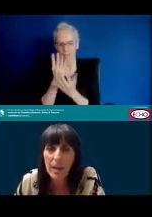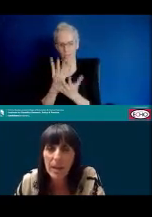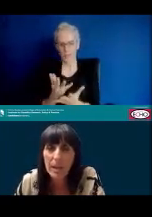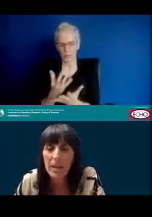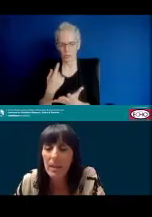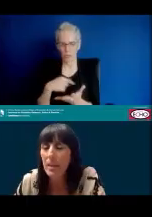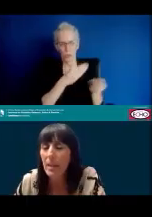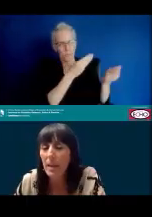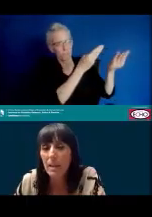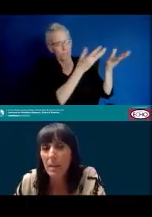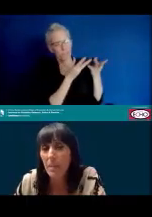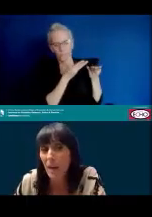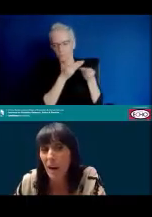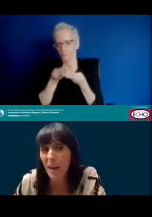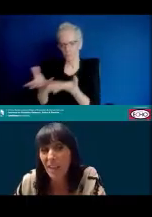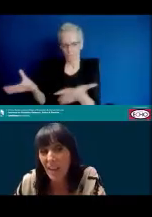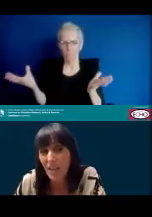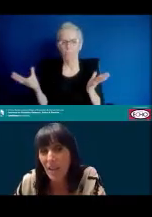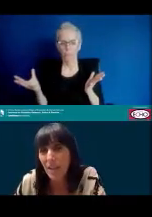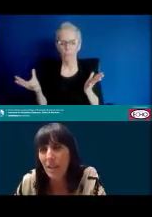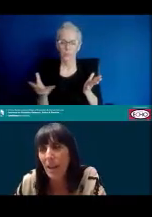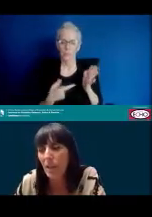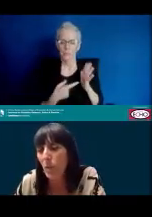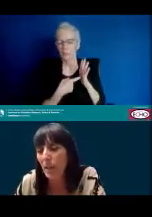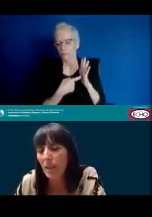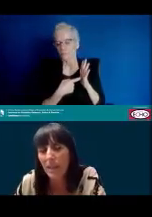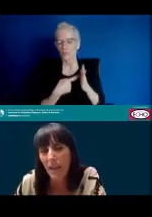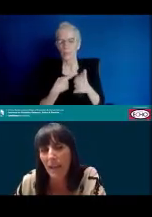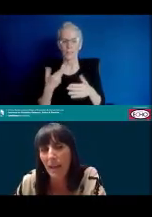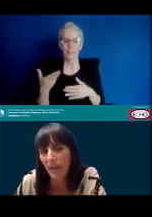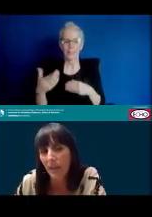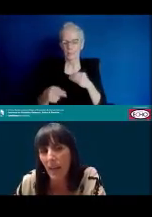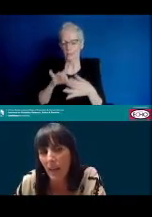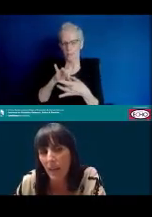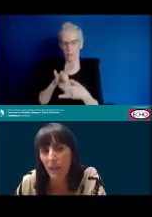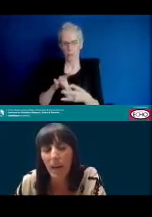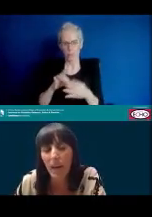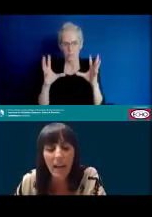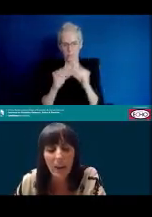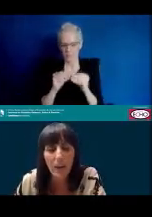us, things about our sessions, as well as any of the other echo